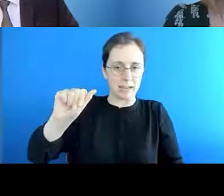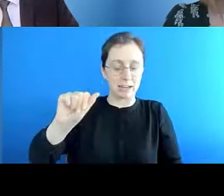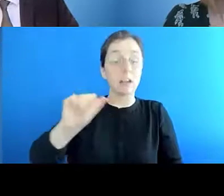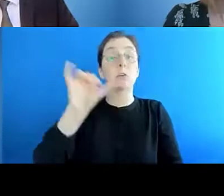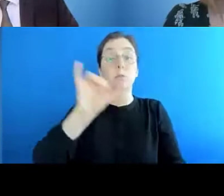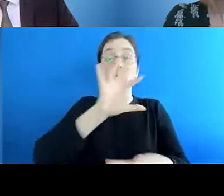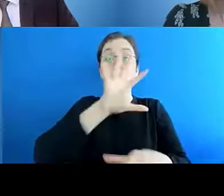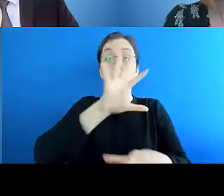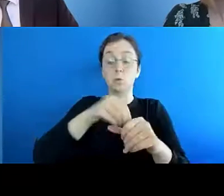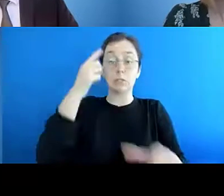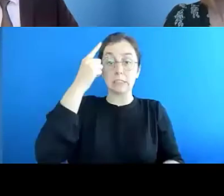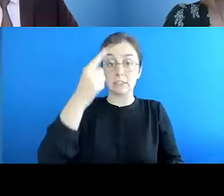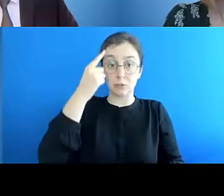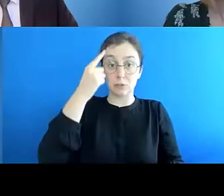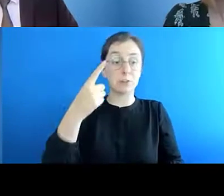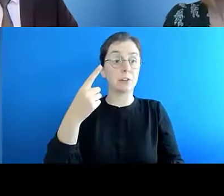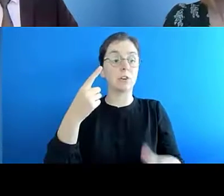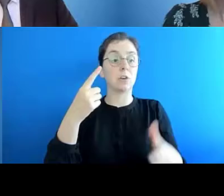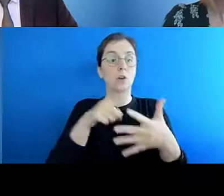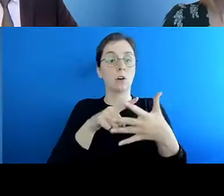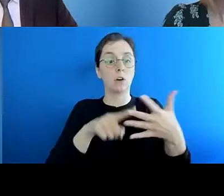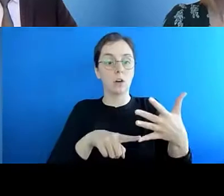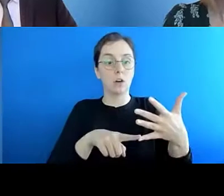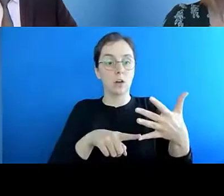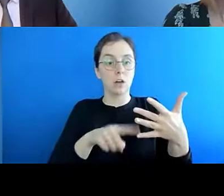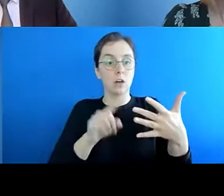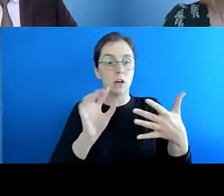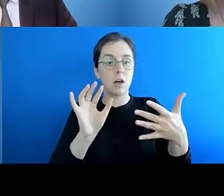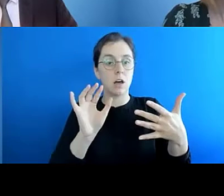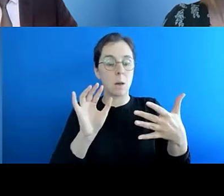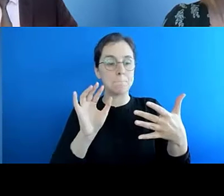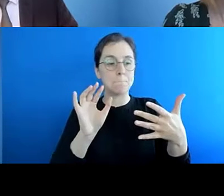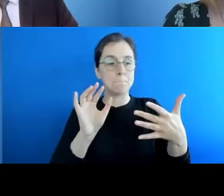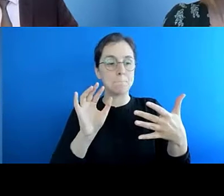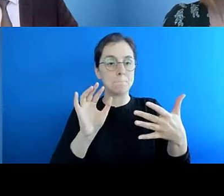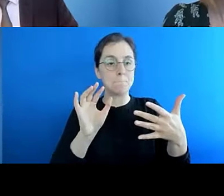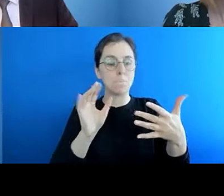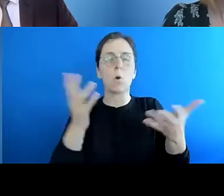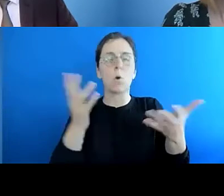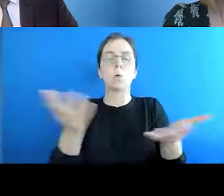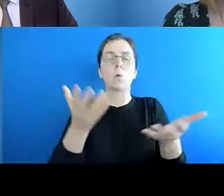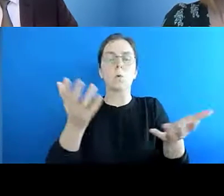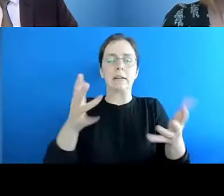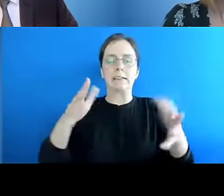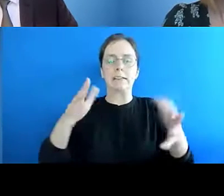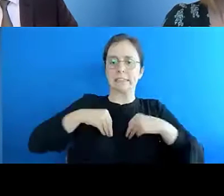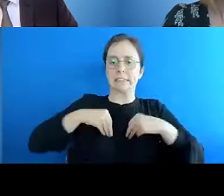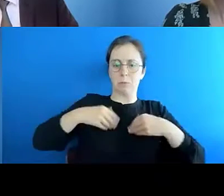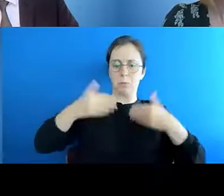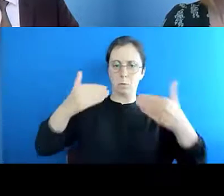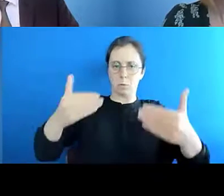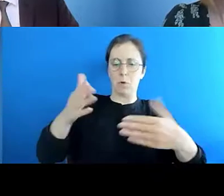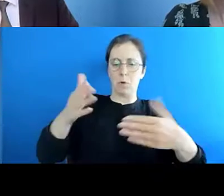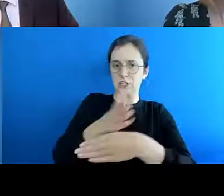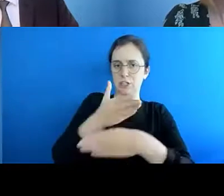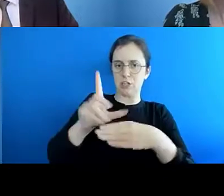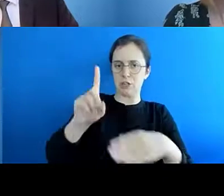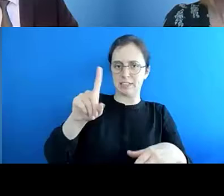for when it would be warranted to share data through a controlled access mechanism